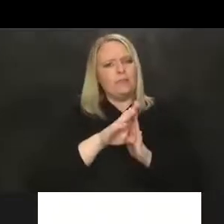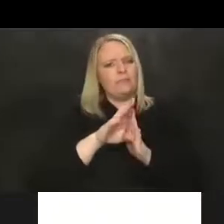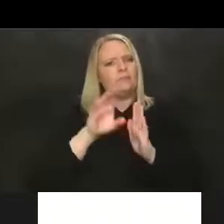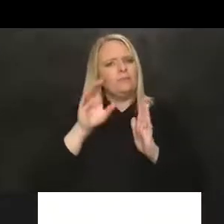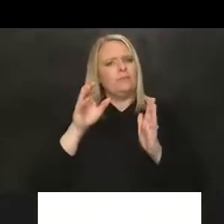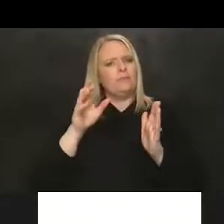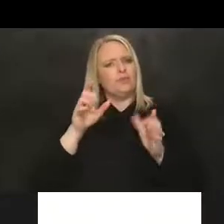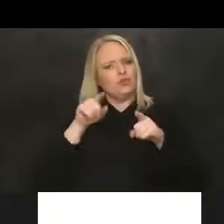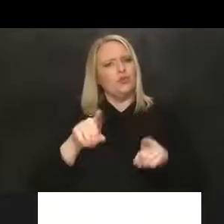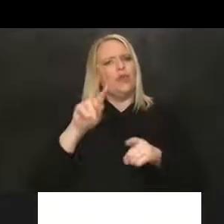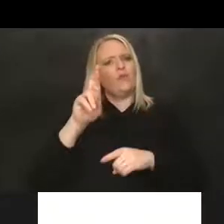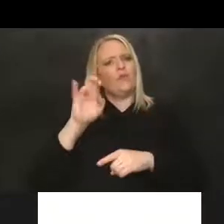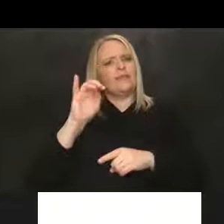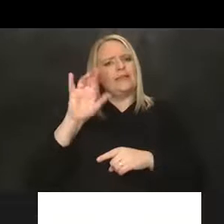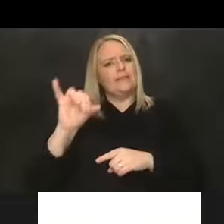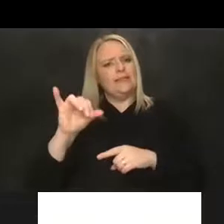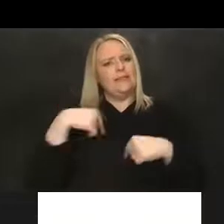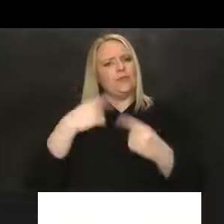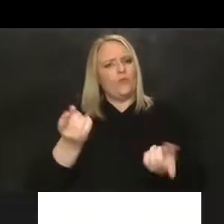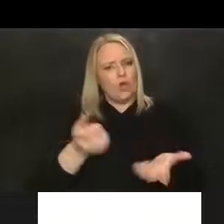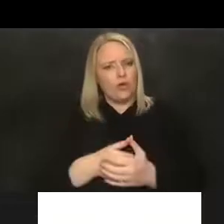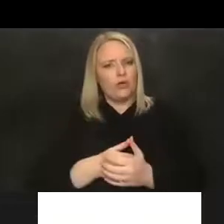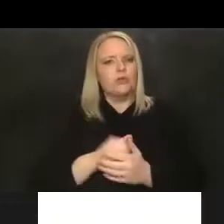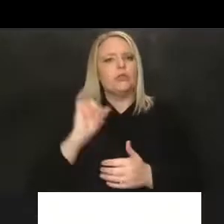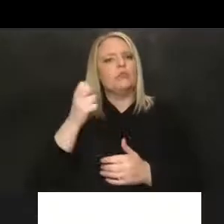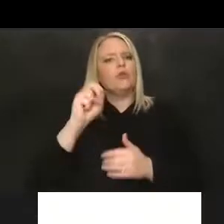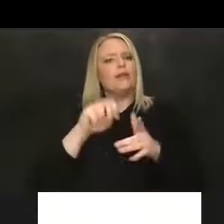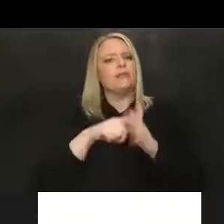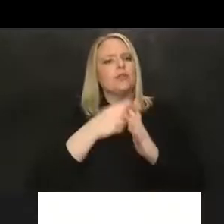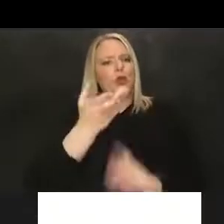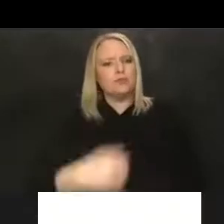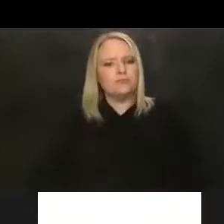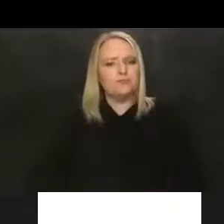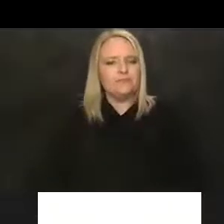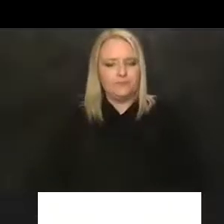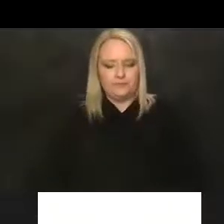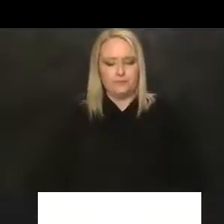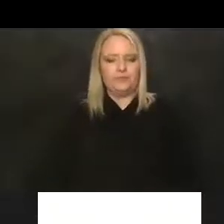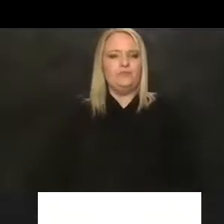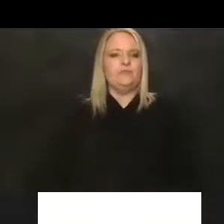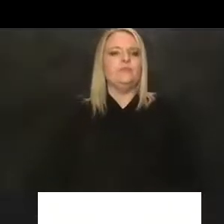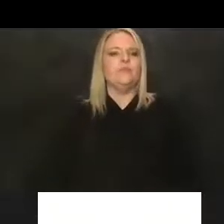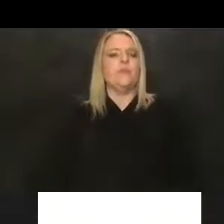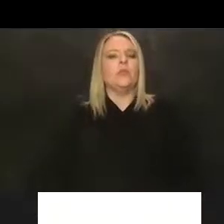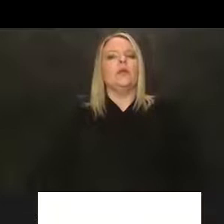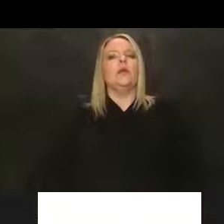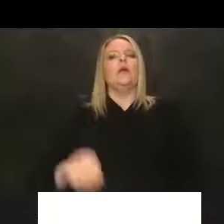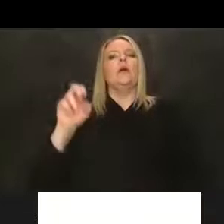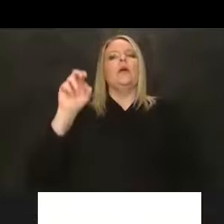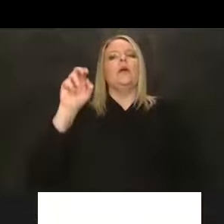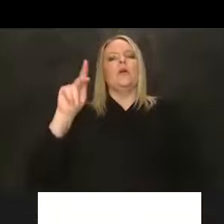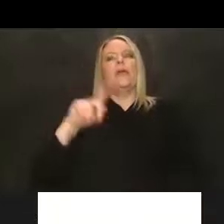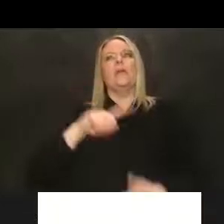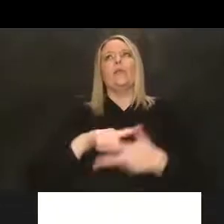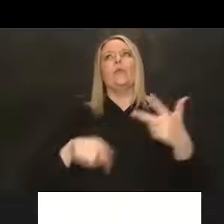so far? And Brian will go to you first? >> Okay so wait the three questions were >>